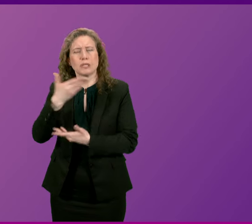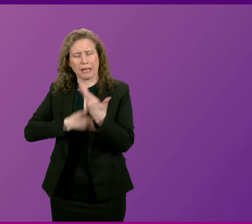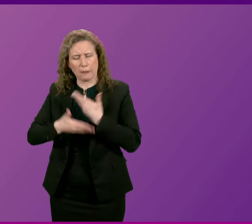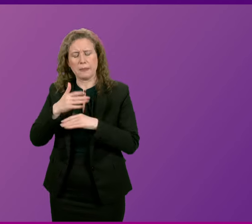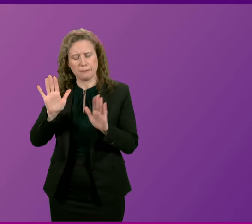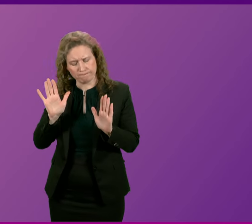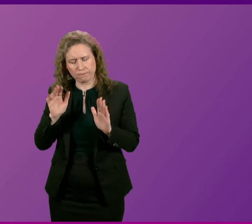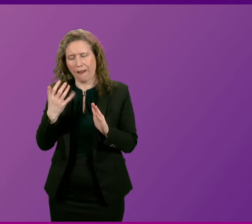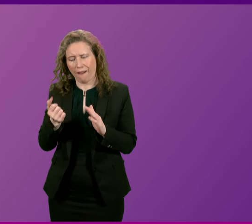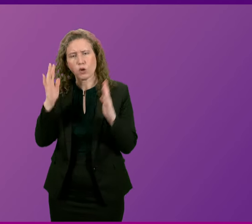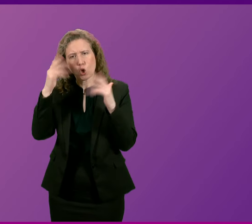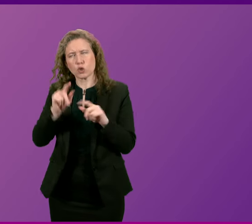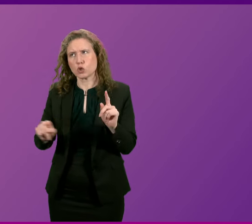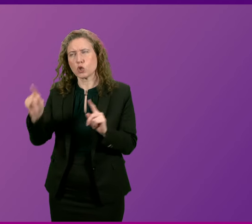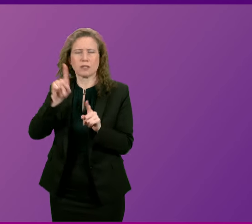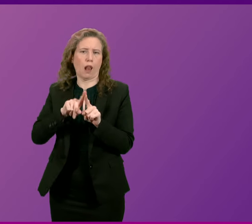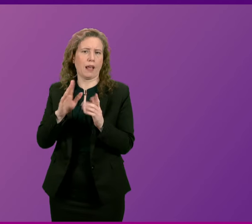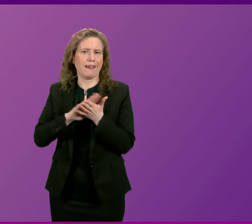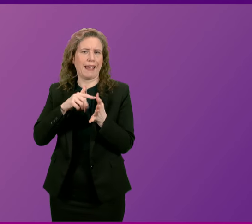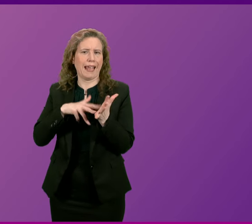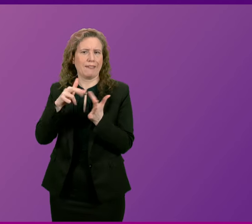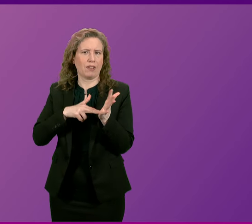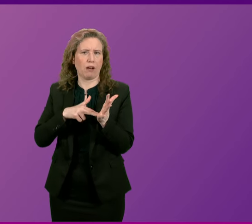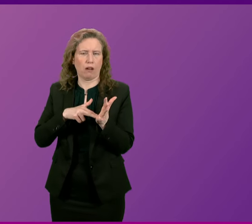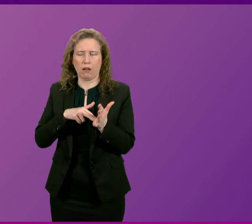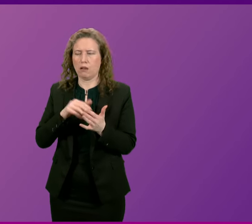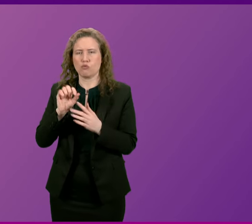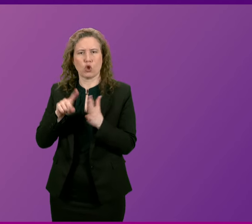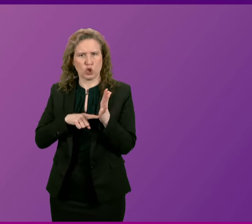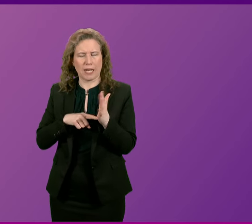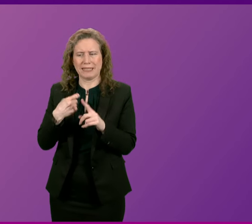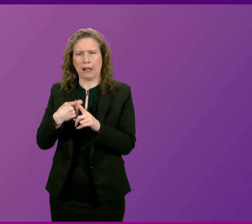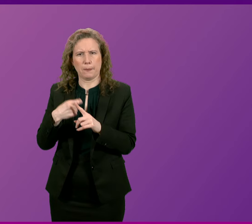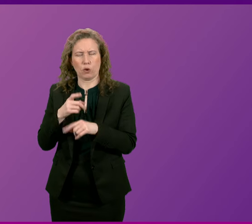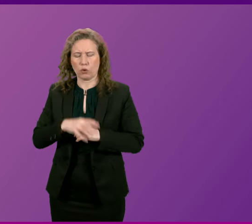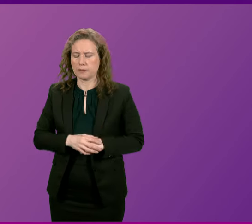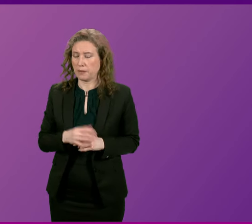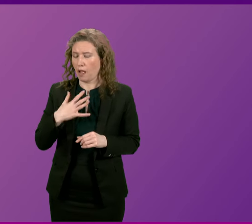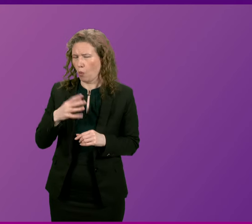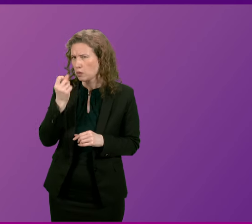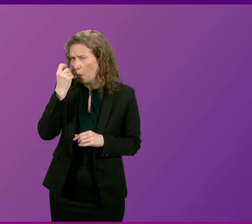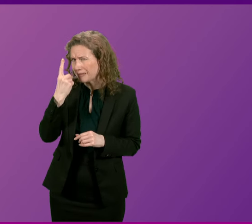concerns of the Haven project, which he visited in Kilmacolm. I want to understand directly what